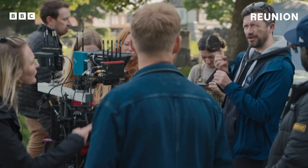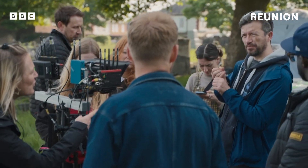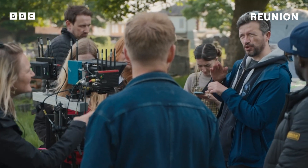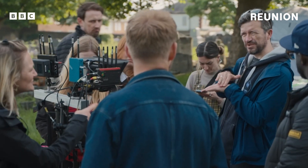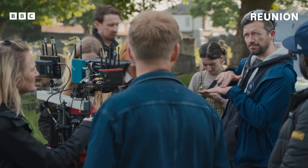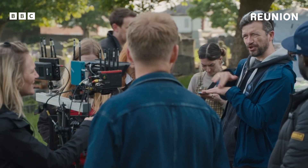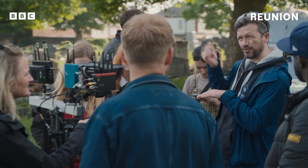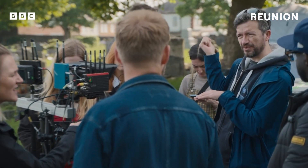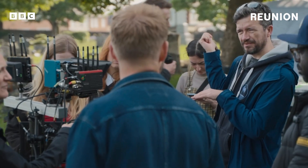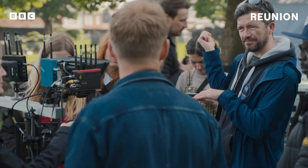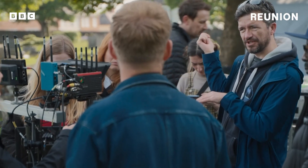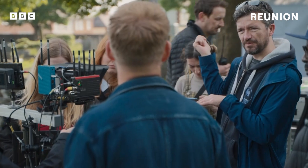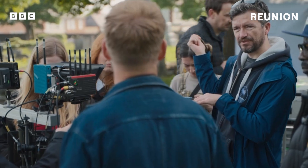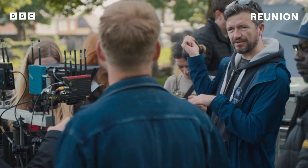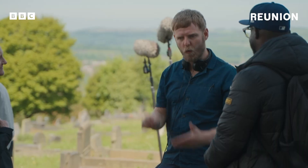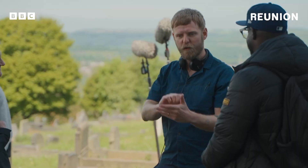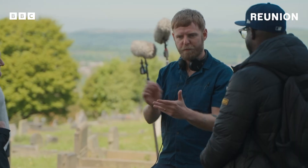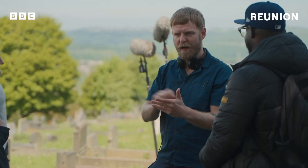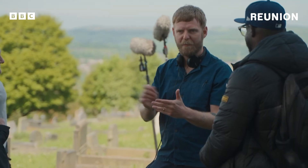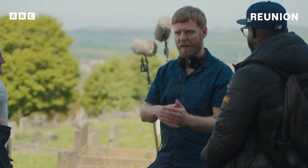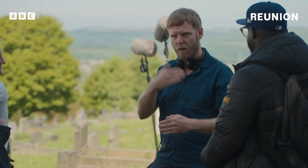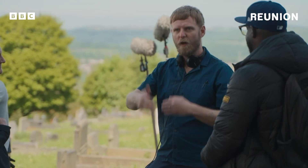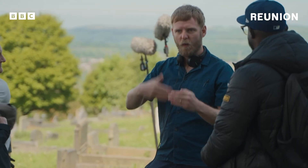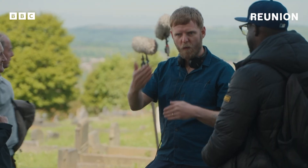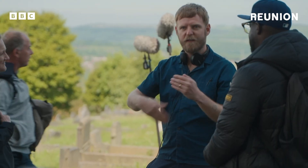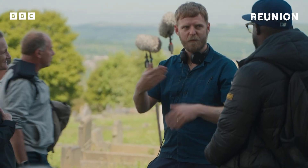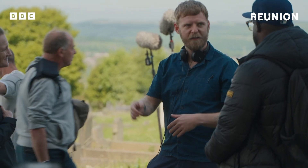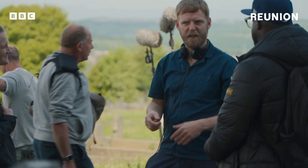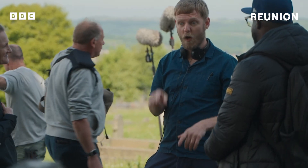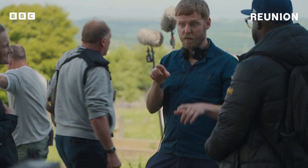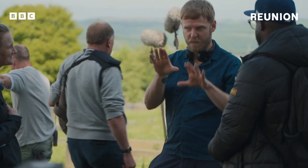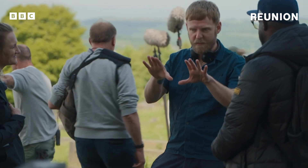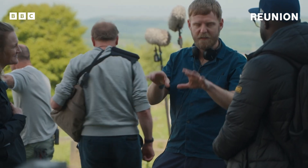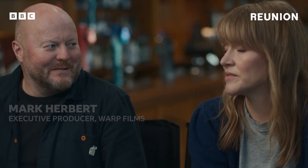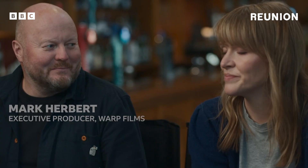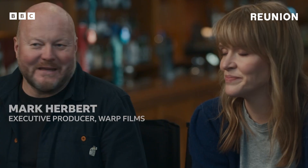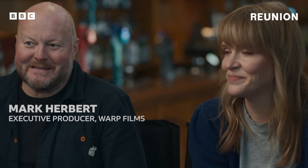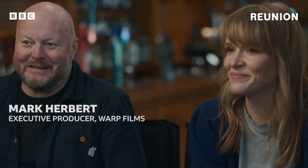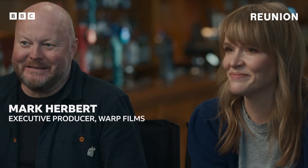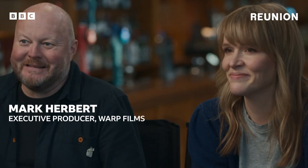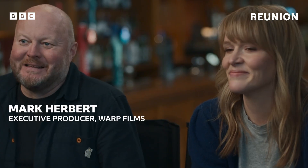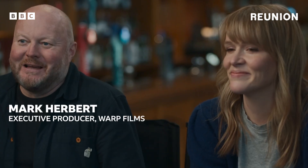Remember that pre-shoot that we did. Just seeing it work. Luke the director is now pretty much fluent in BSL.